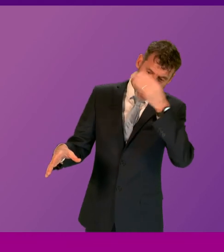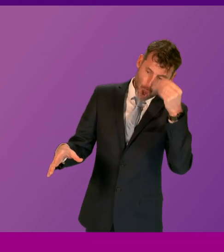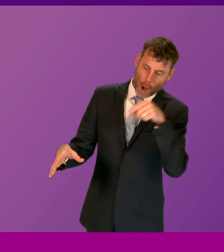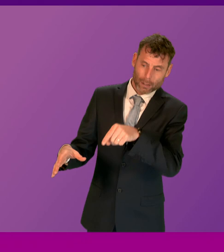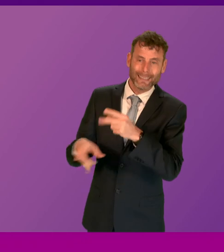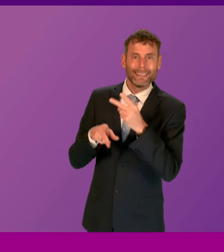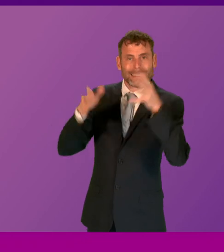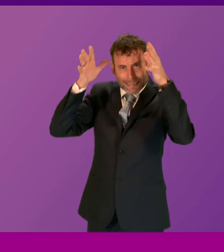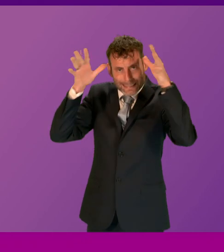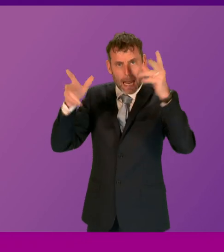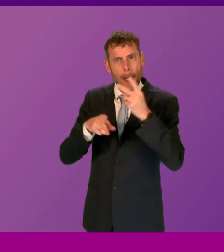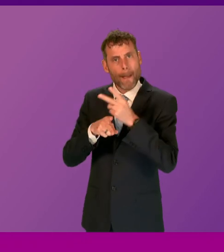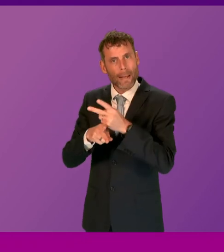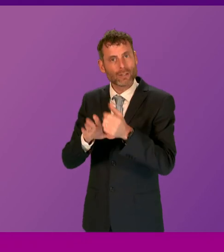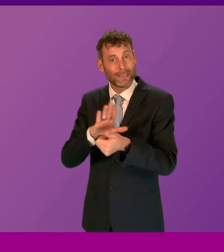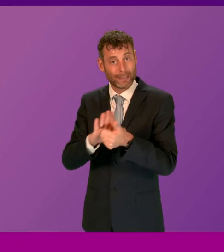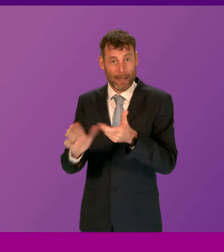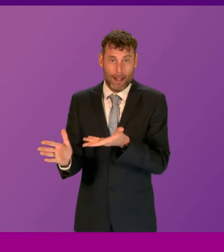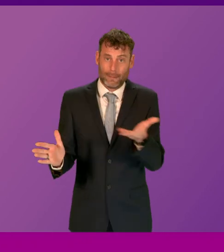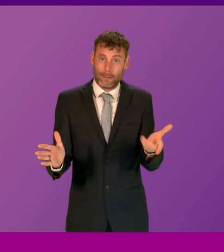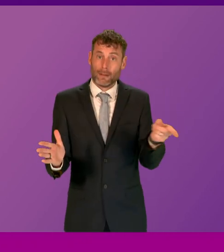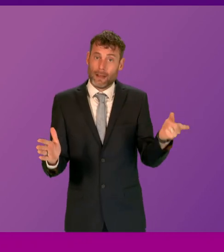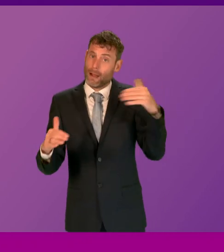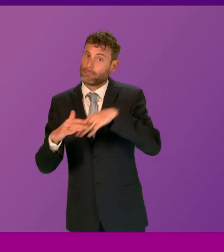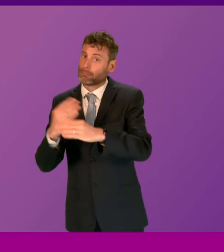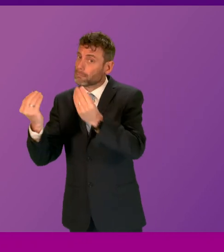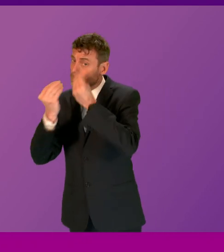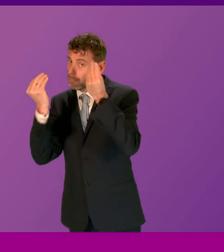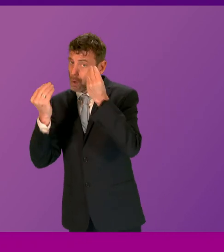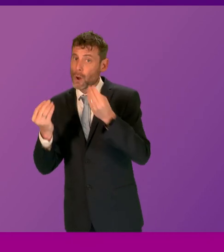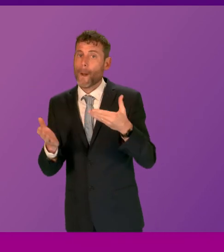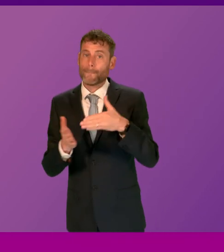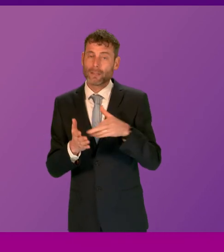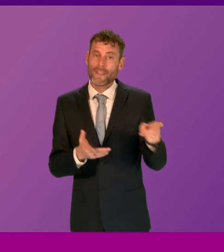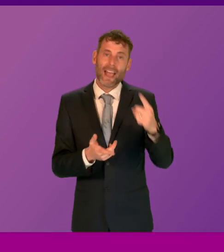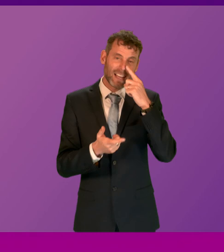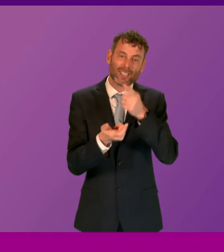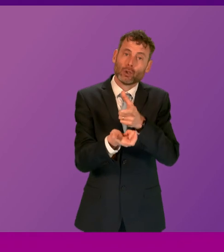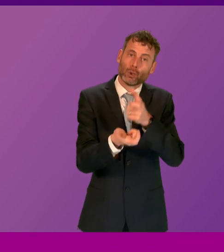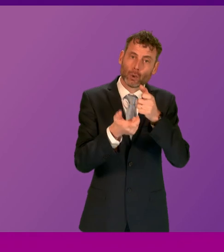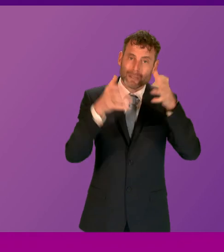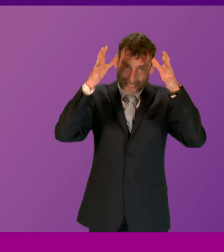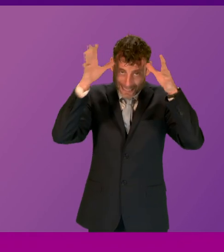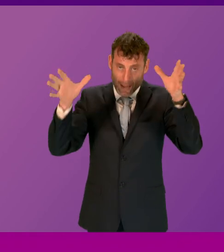as well as giving them access to the reserve—when they are fully trained and qualified—to shoot deer in season for their own consumption.